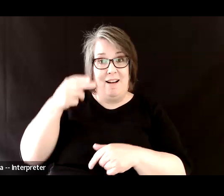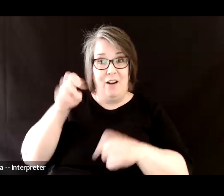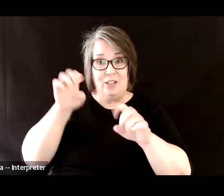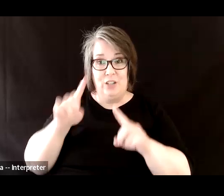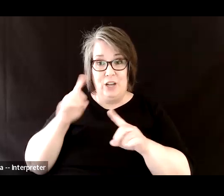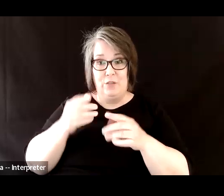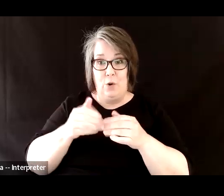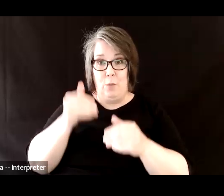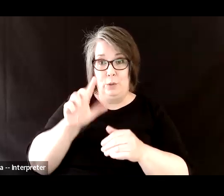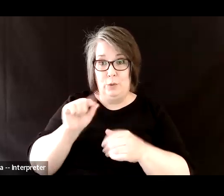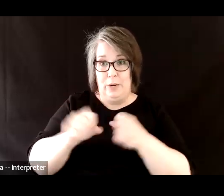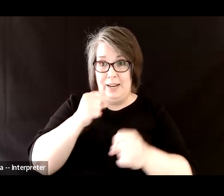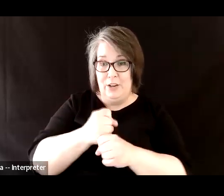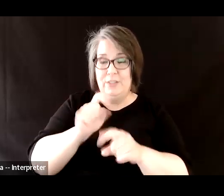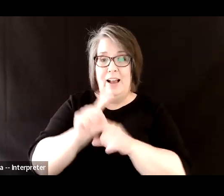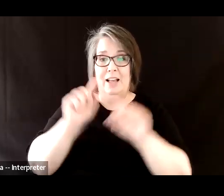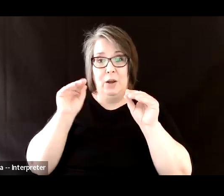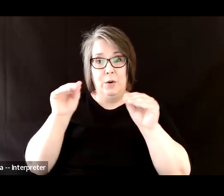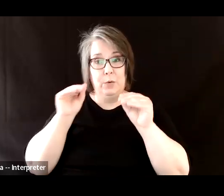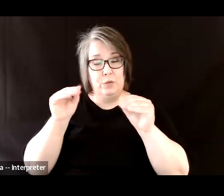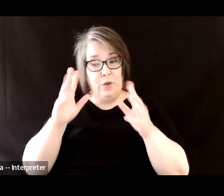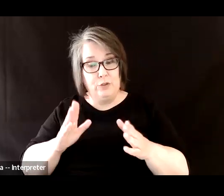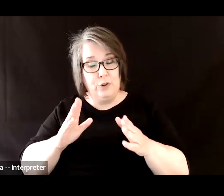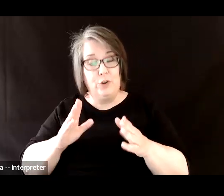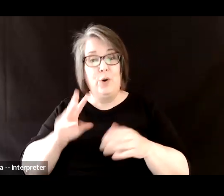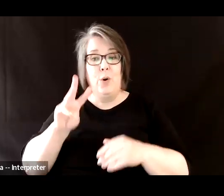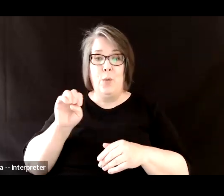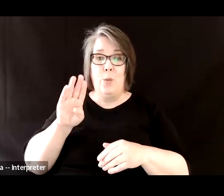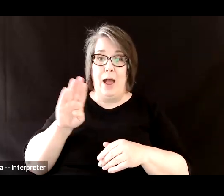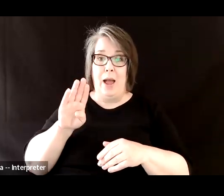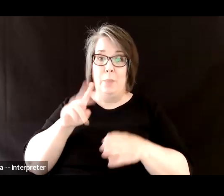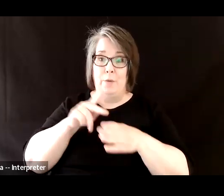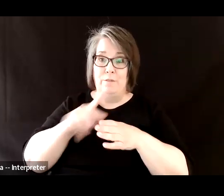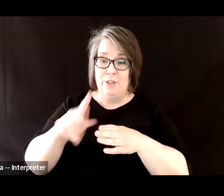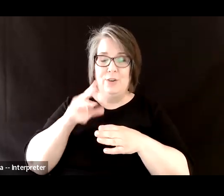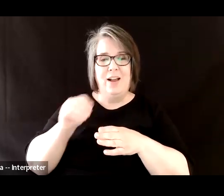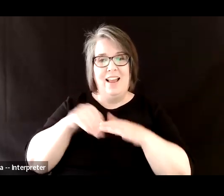instructor, web professional, and accessibility consultant.